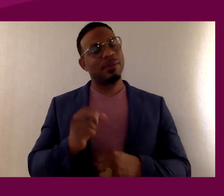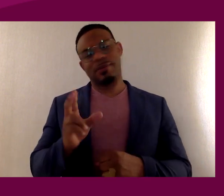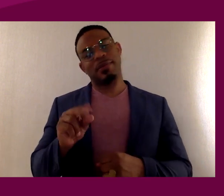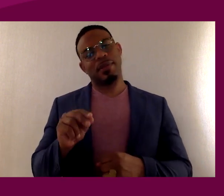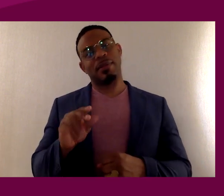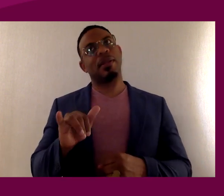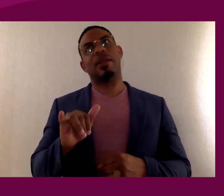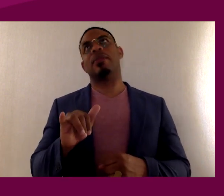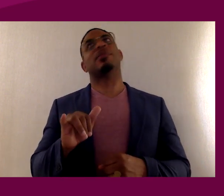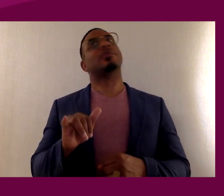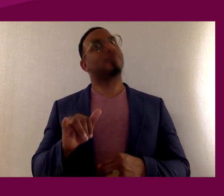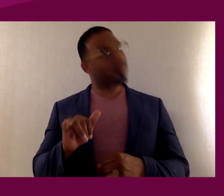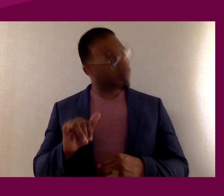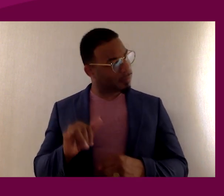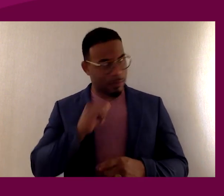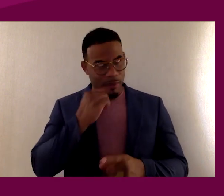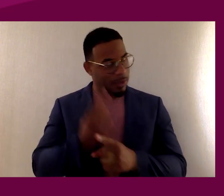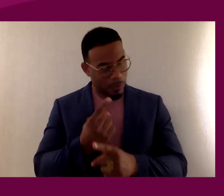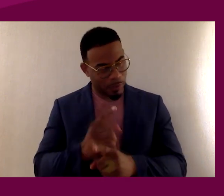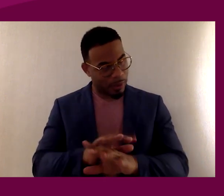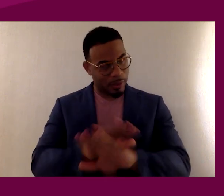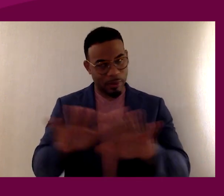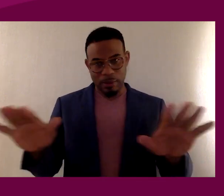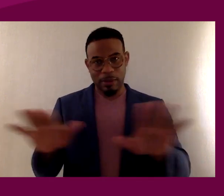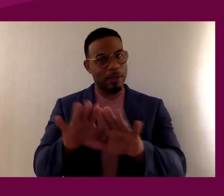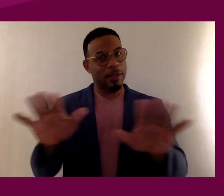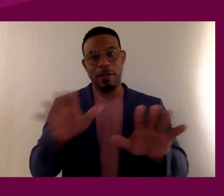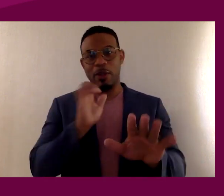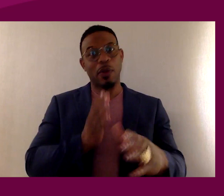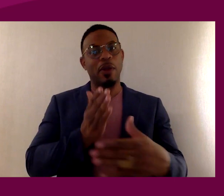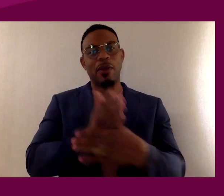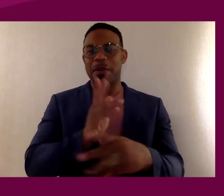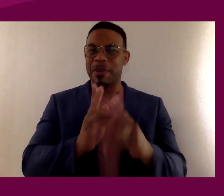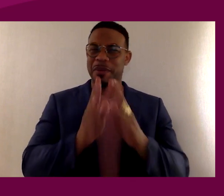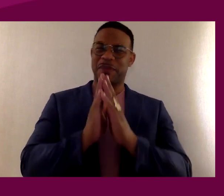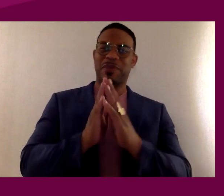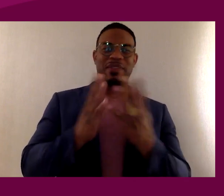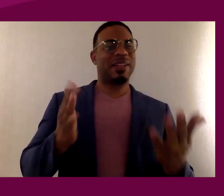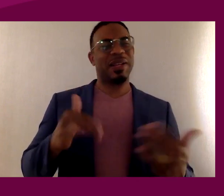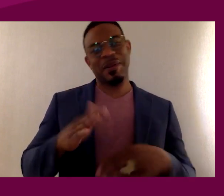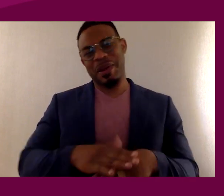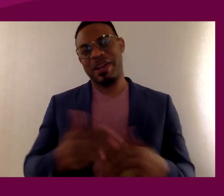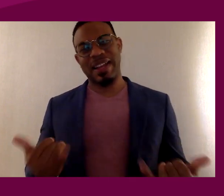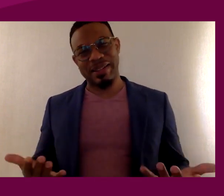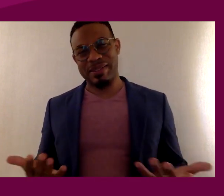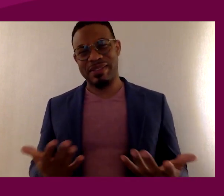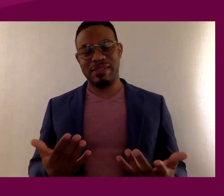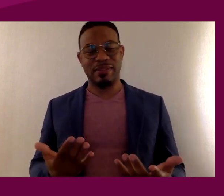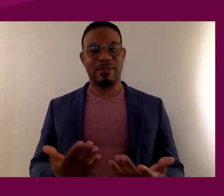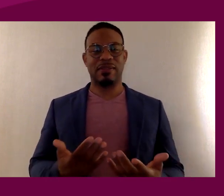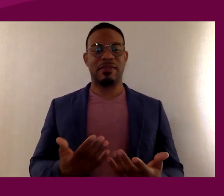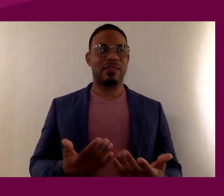And the decision was made, no, that's really not correct. You don't interrupt people while they're